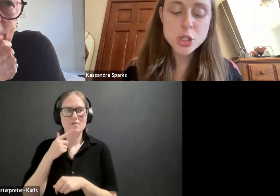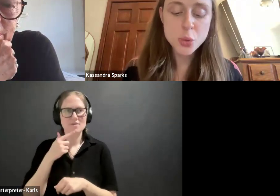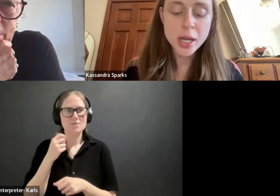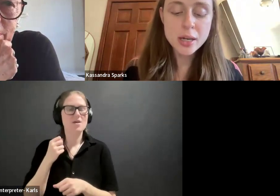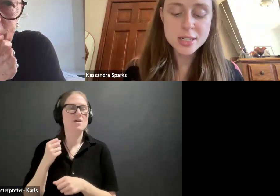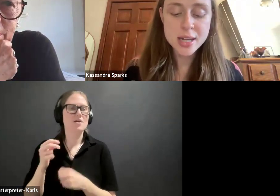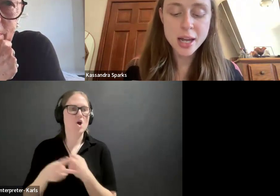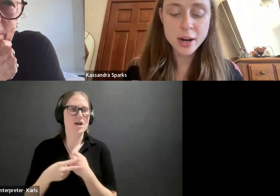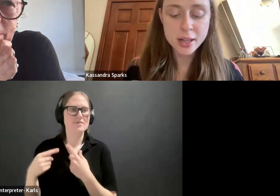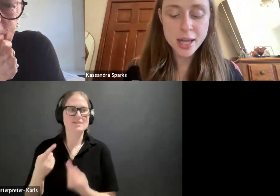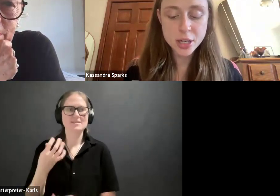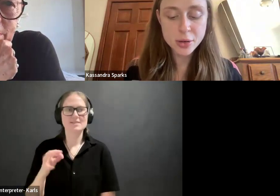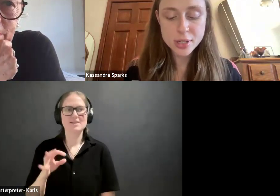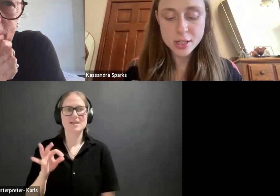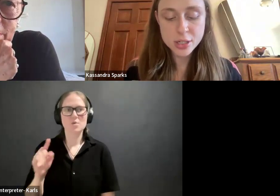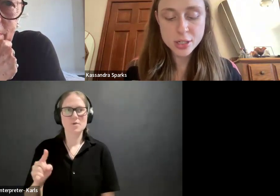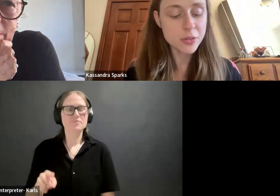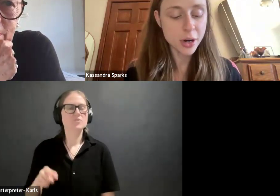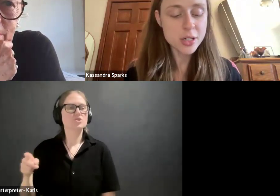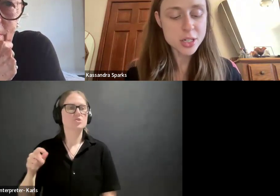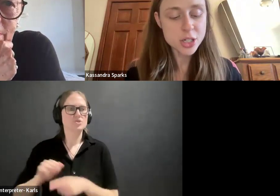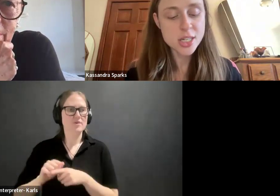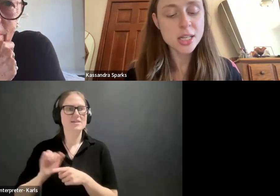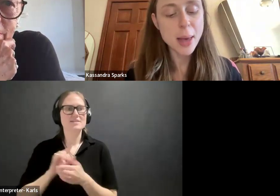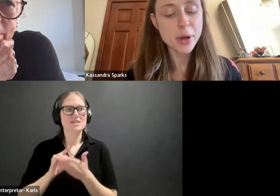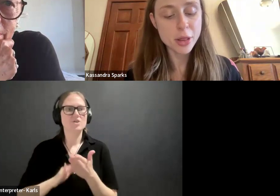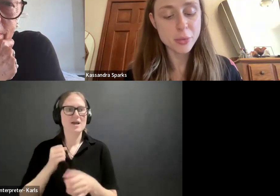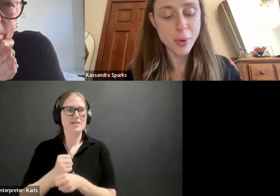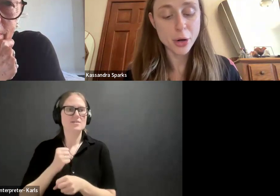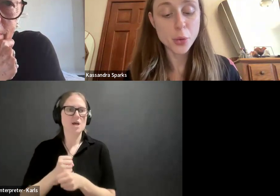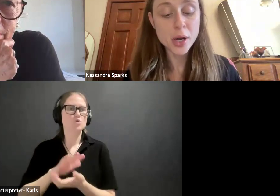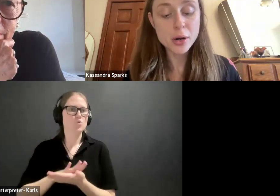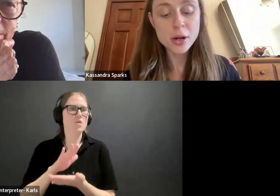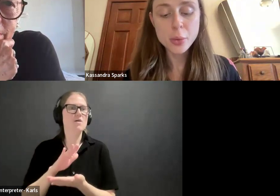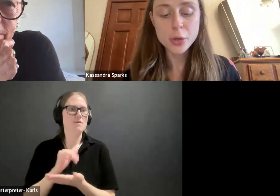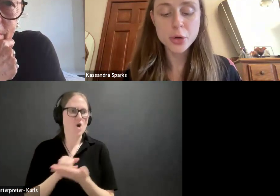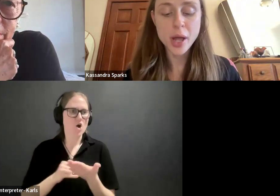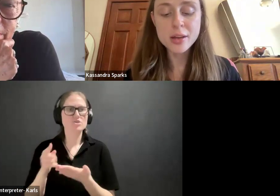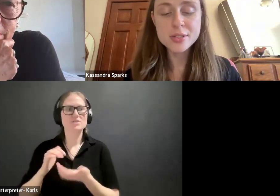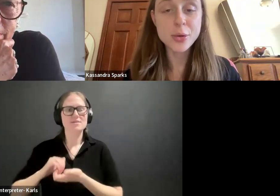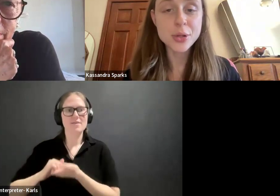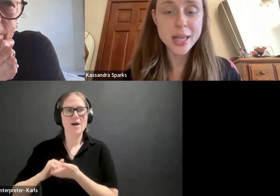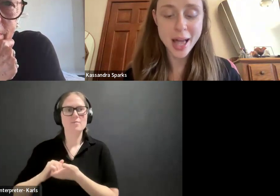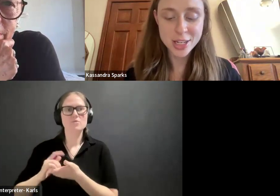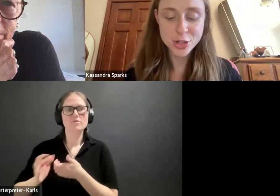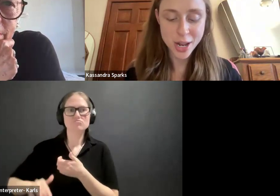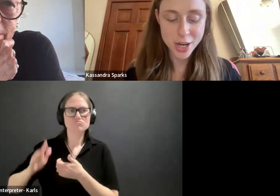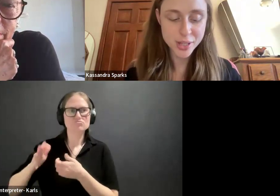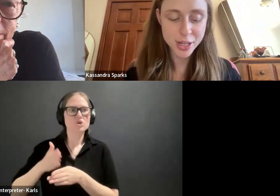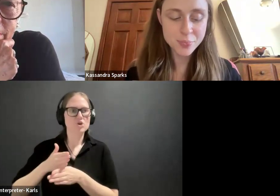Trained as a designer at Glasgow's School of Art, she has collaborated throughout her career with creatives locally and internationally.